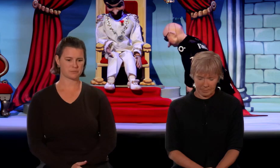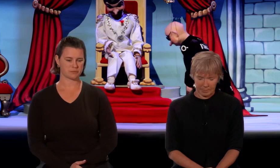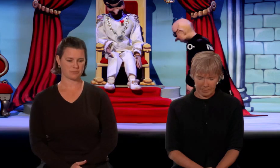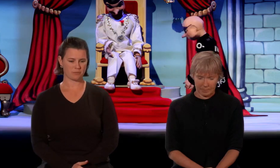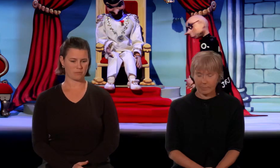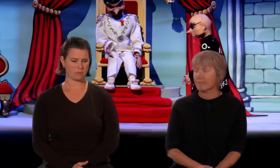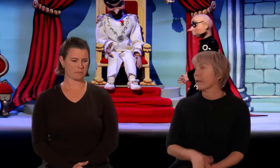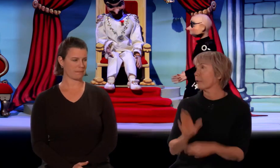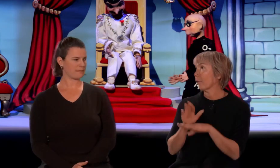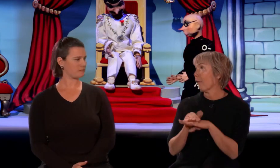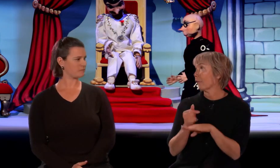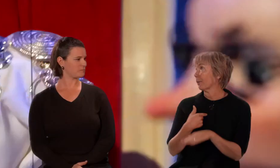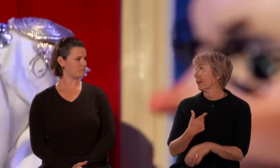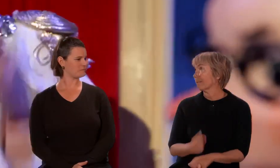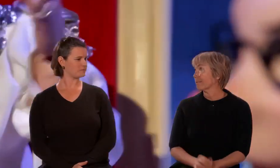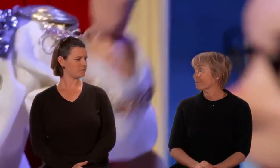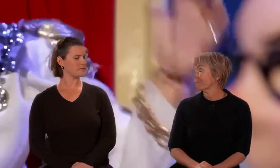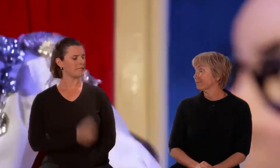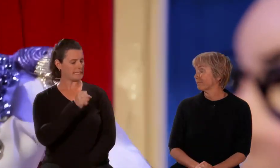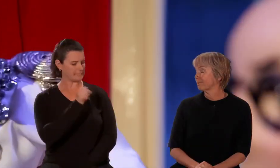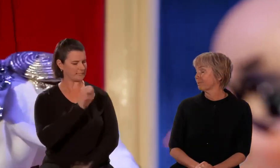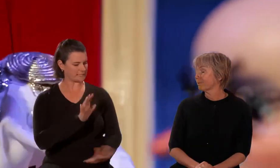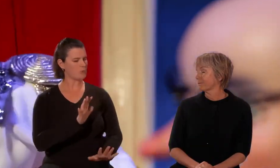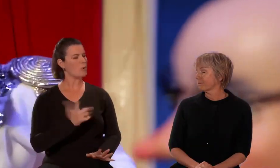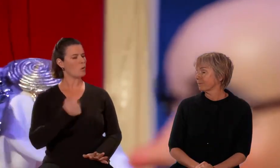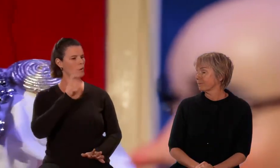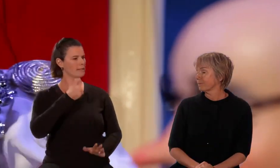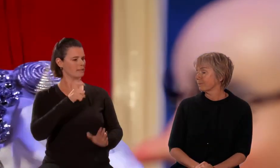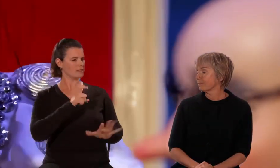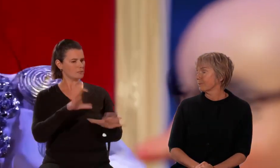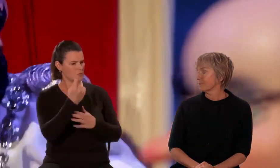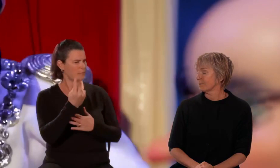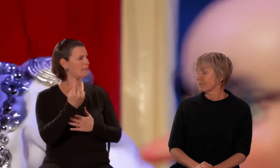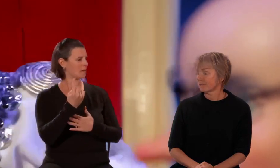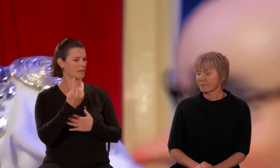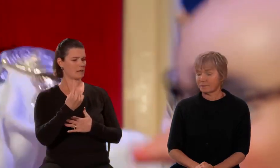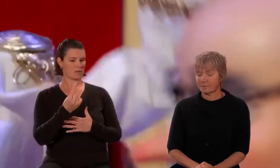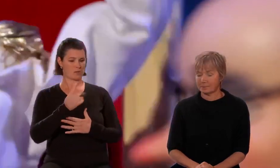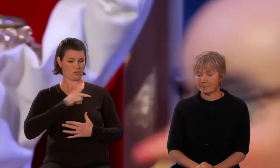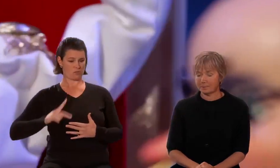[mathematician] You called for me, Your Majesty? [King] Yes, yes. We must do something so that the Princess Lenore will not see the moon